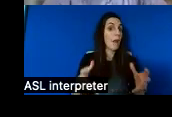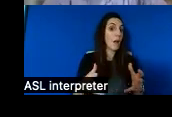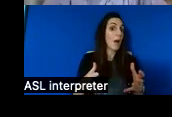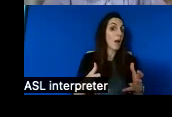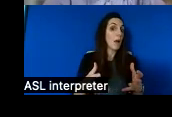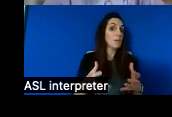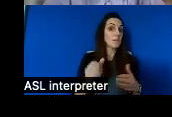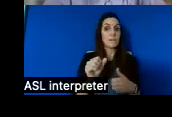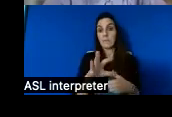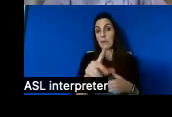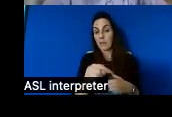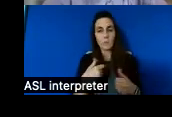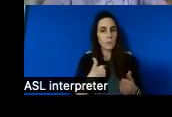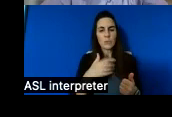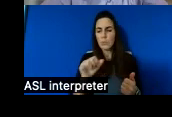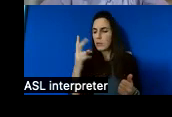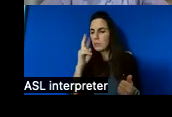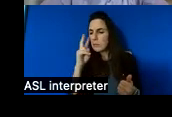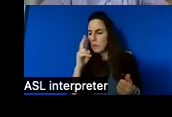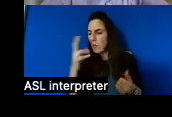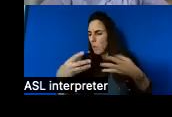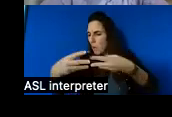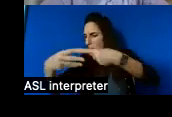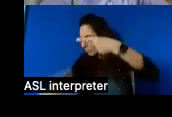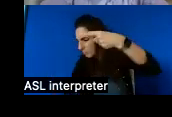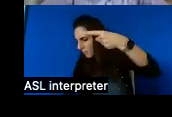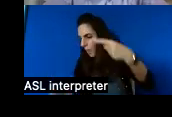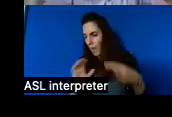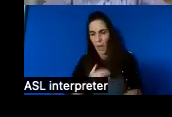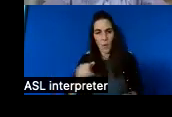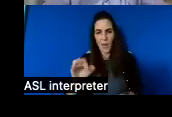types of assets okay now we want to review these assets not to just make sure that we're building